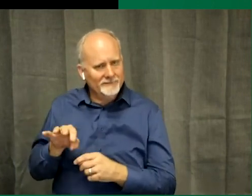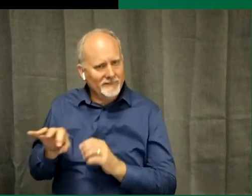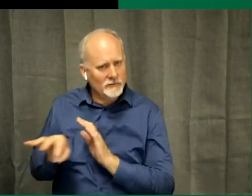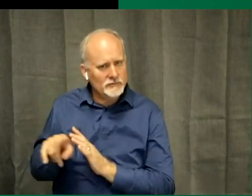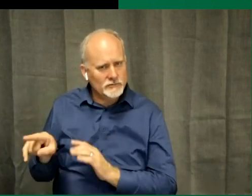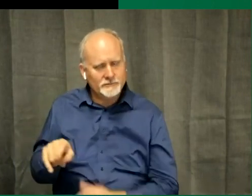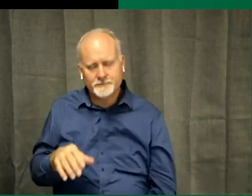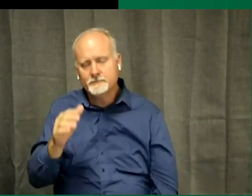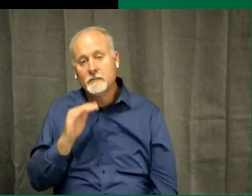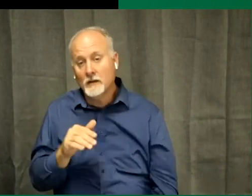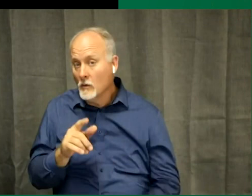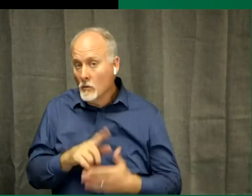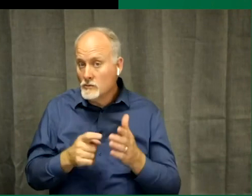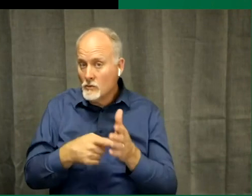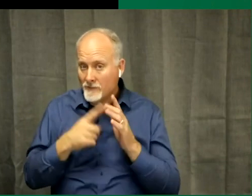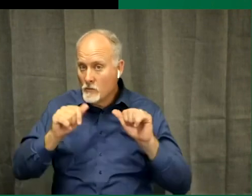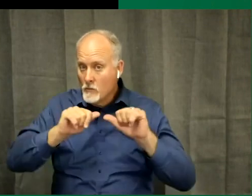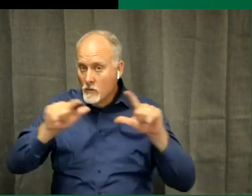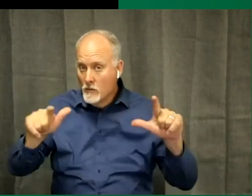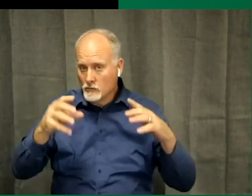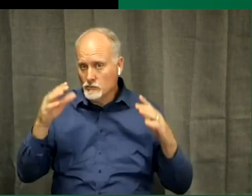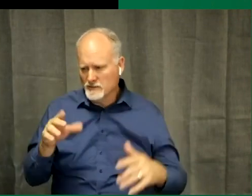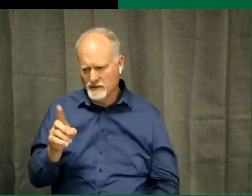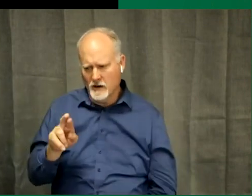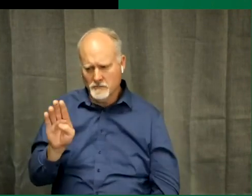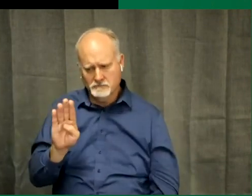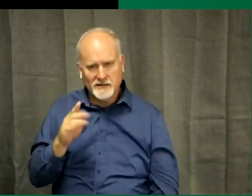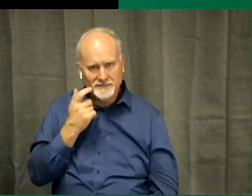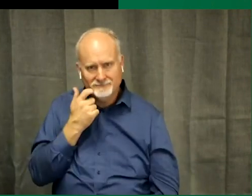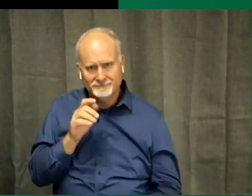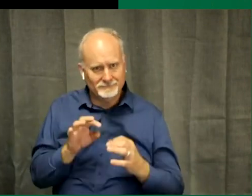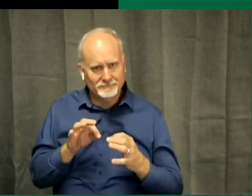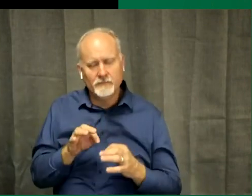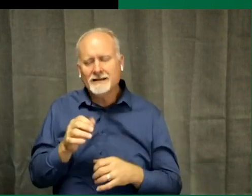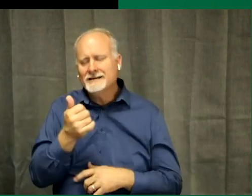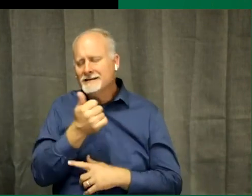what is required for all students that dr benoit mentioned earlier is any student that will be on